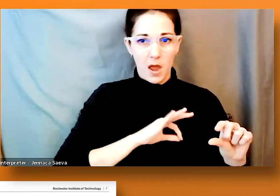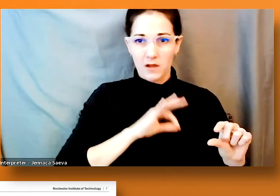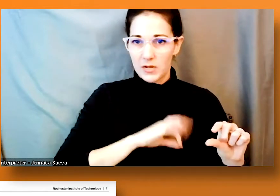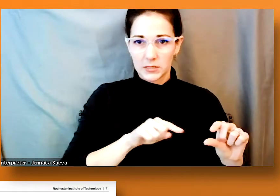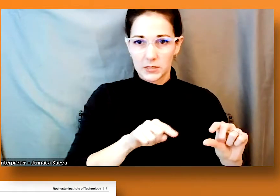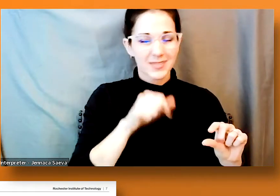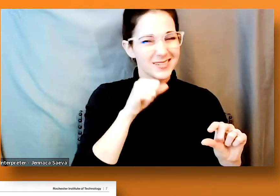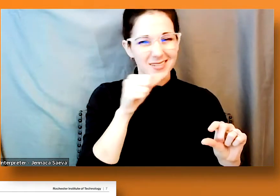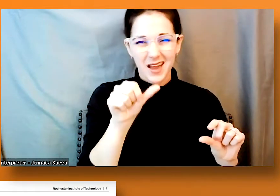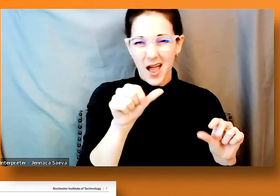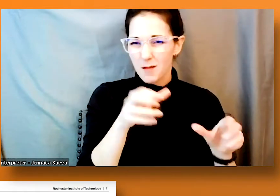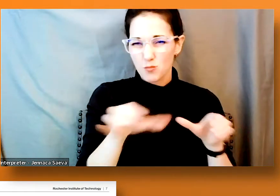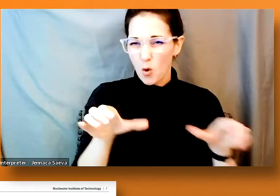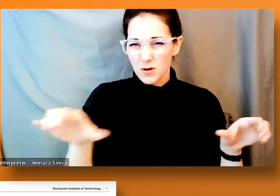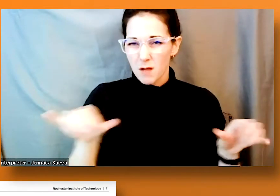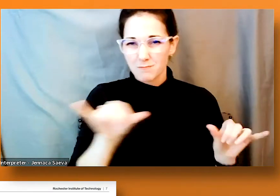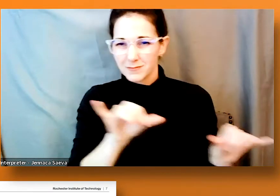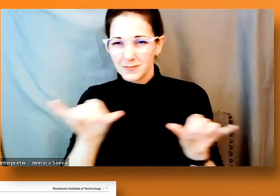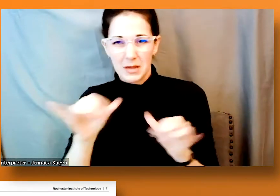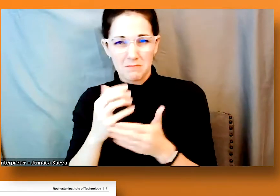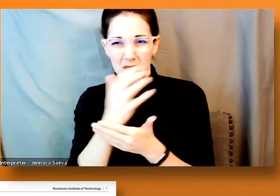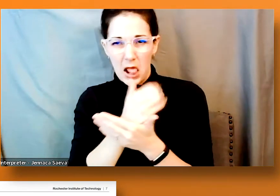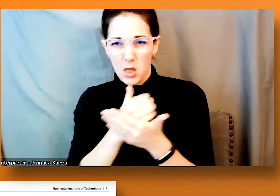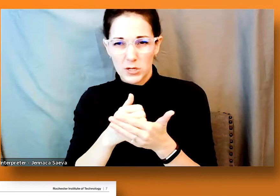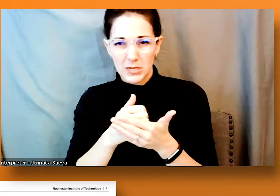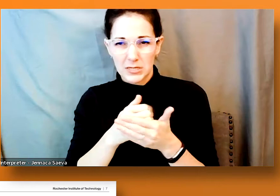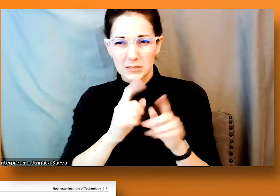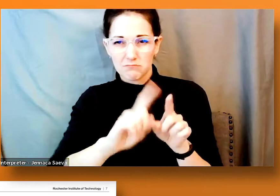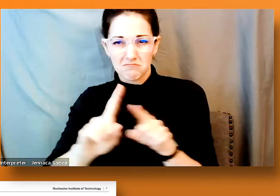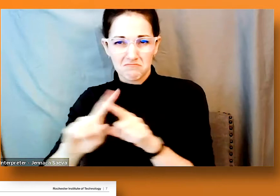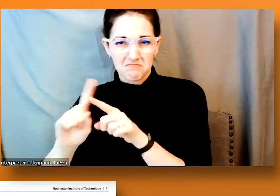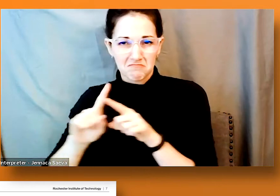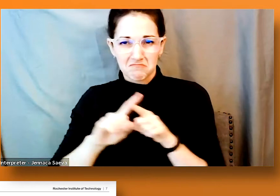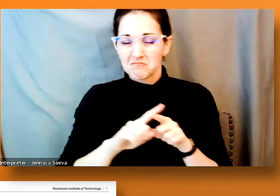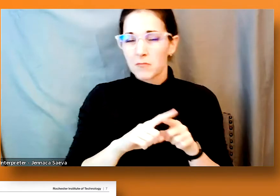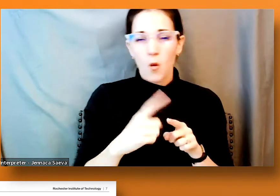The benefits are not broken out by individual.